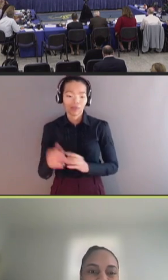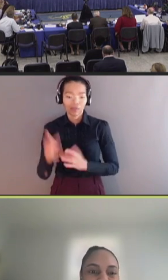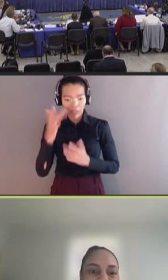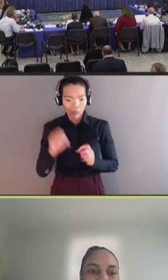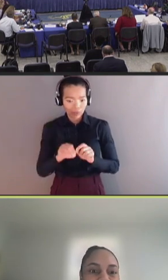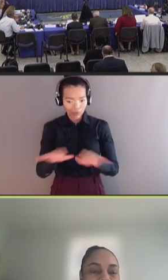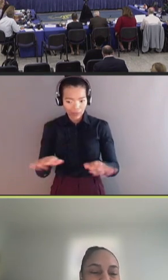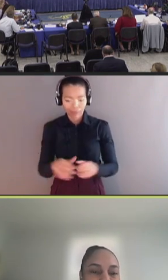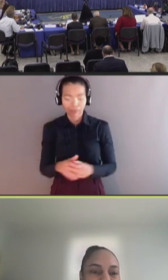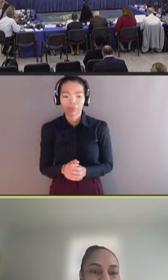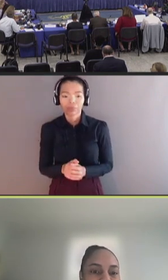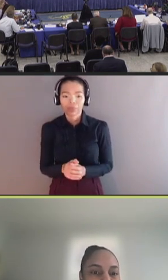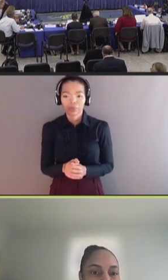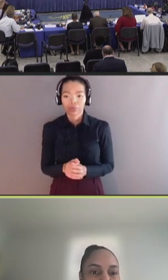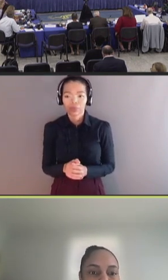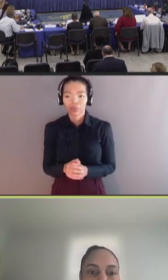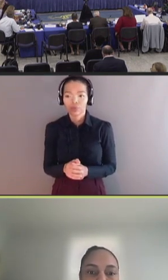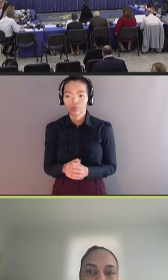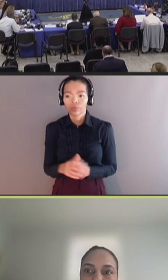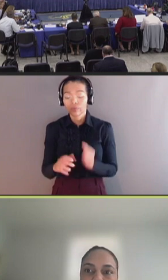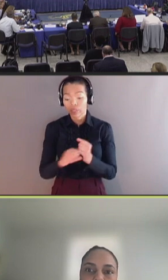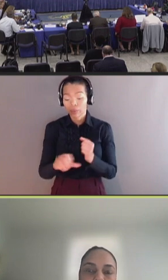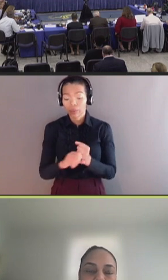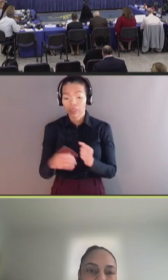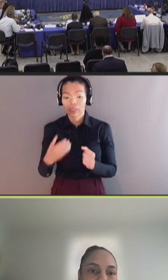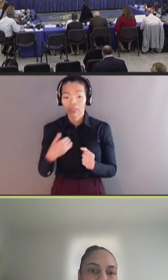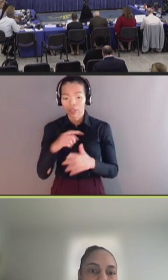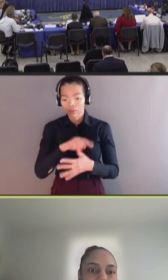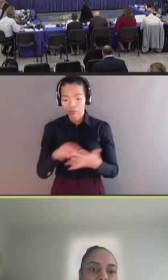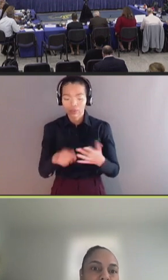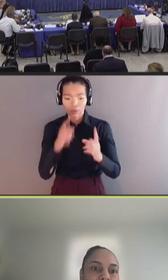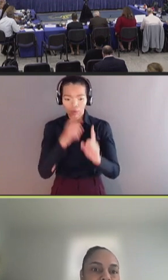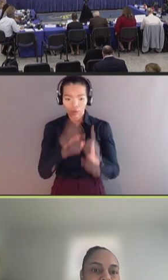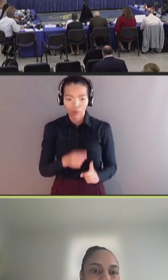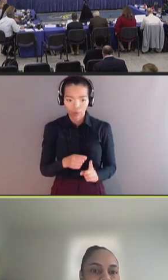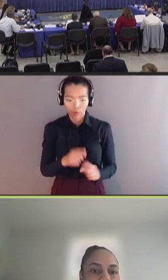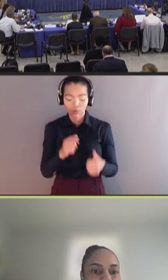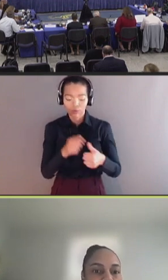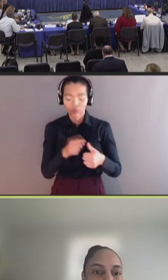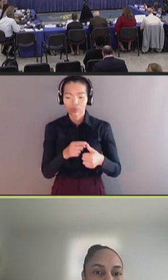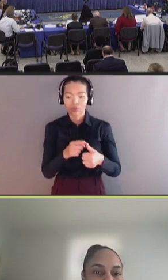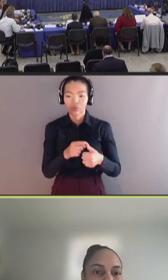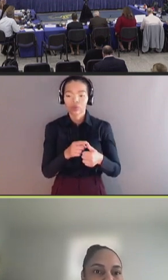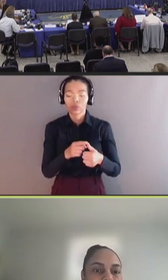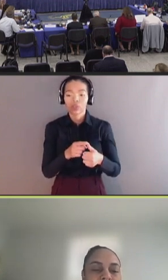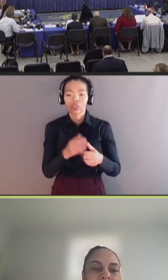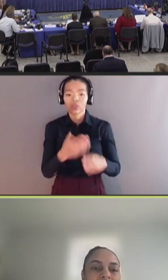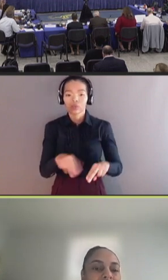The campaign has a number of goals. Our goals are to increase vaccination uptake,